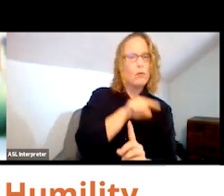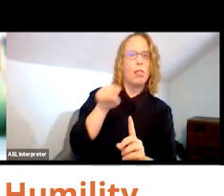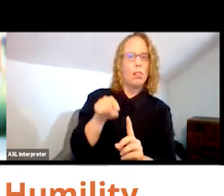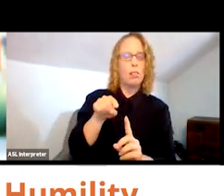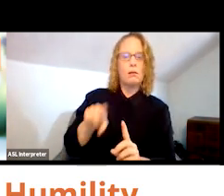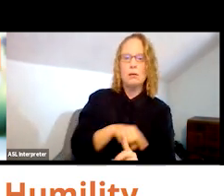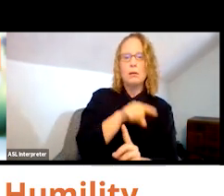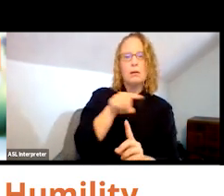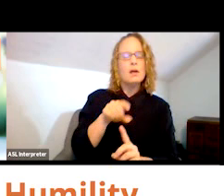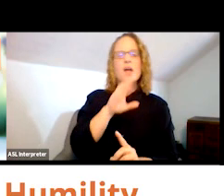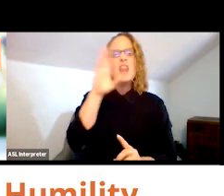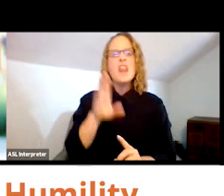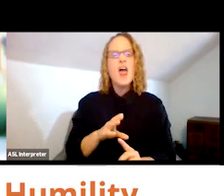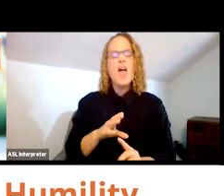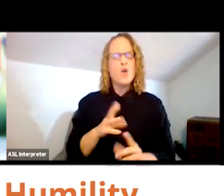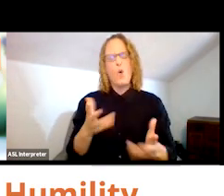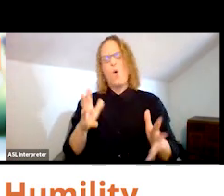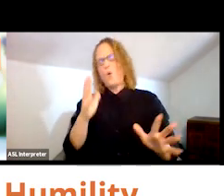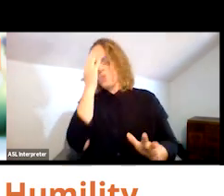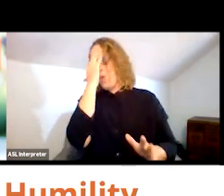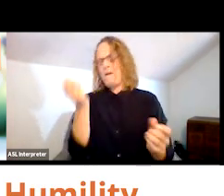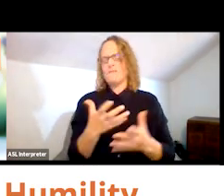that we are constantly pushing forward